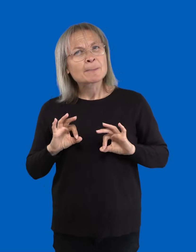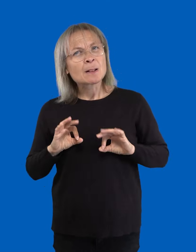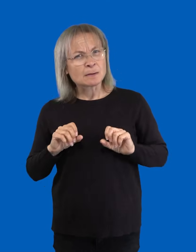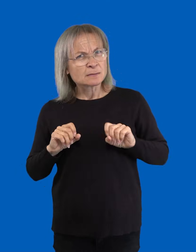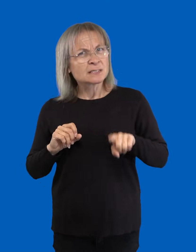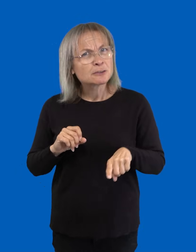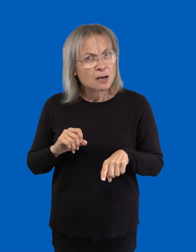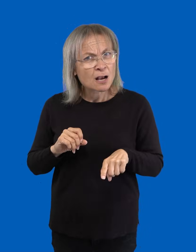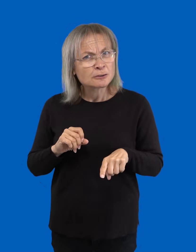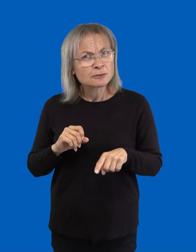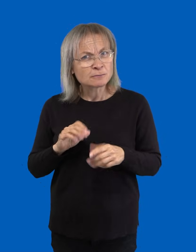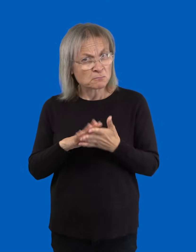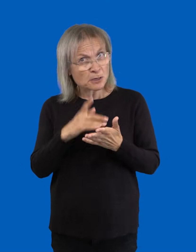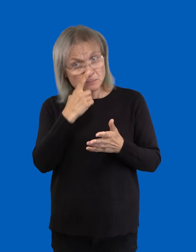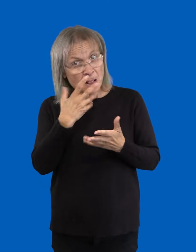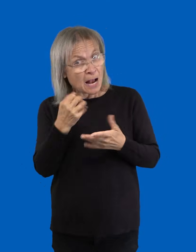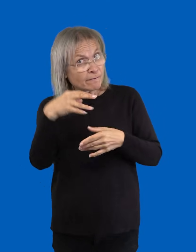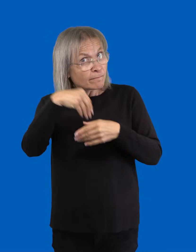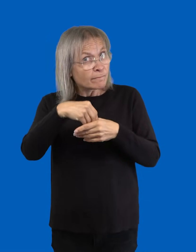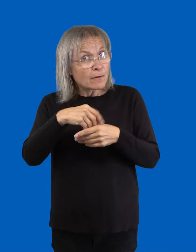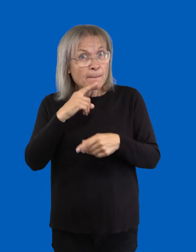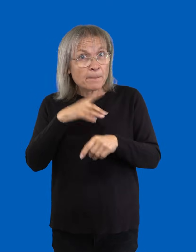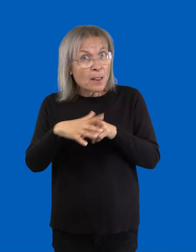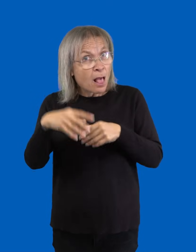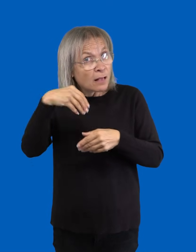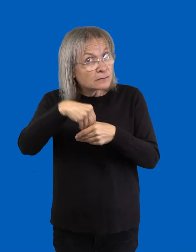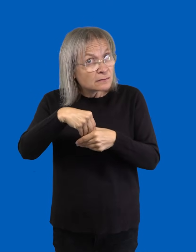nipple discharge, which may have blood in it